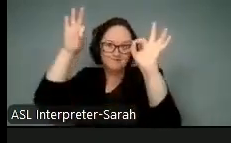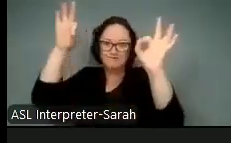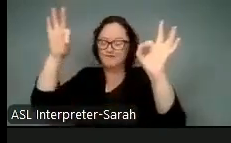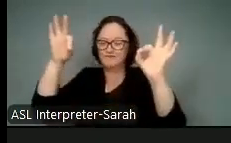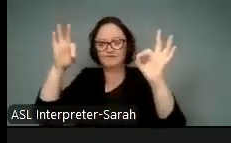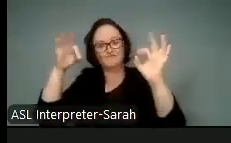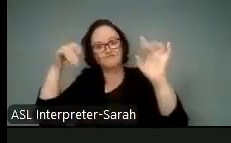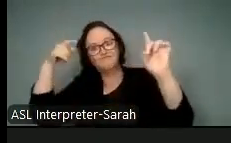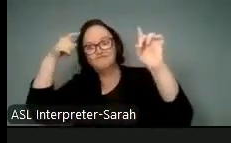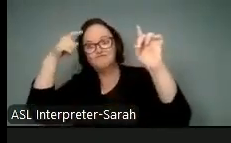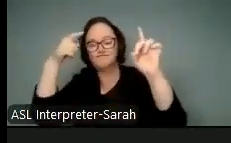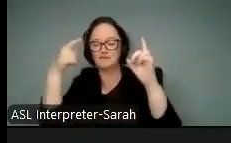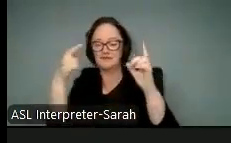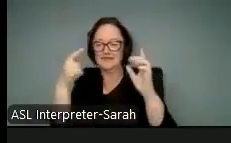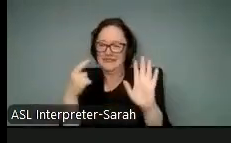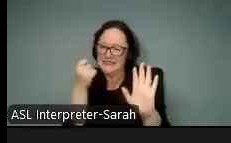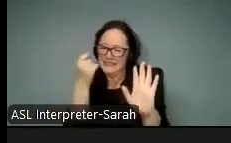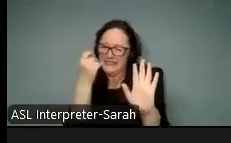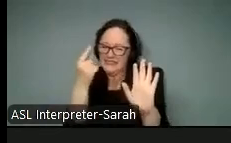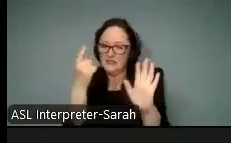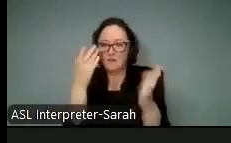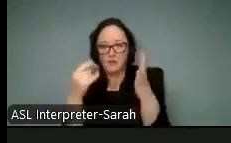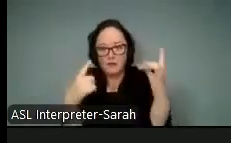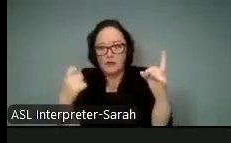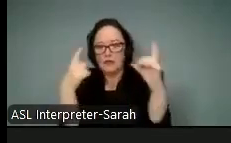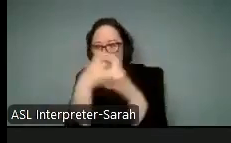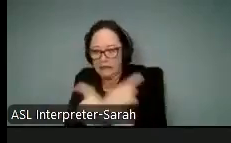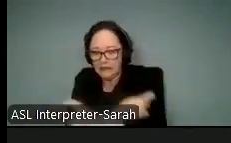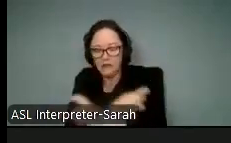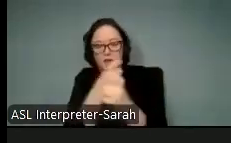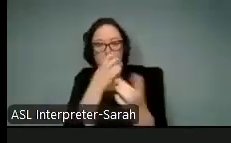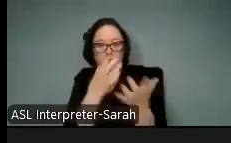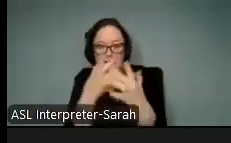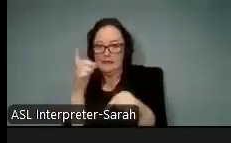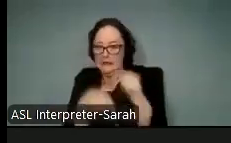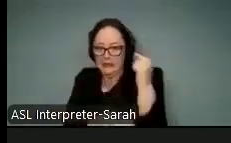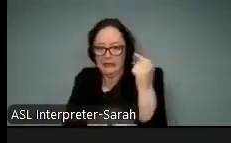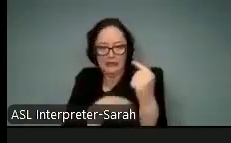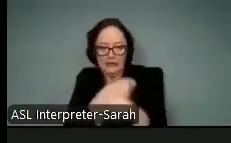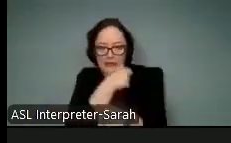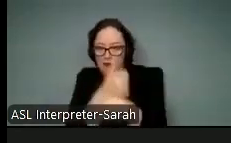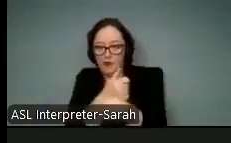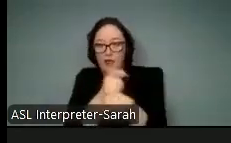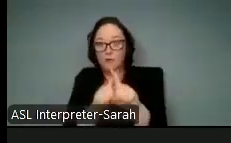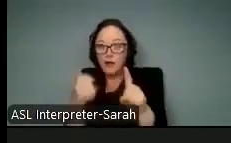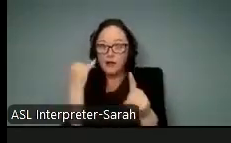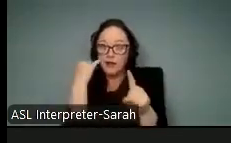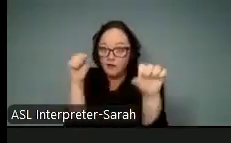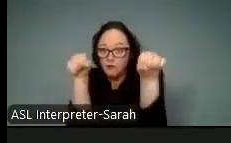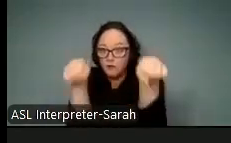or might not have actual solvable ways to implement, but if you can get this behavior to replicate across your website,